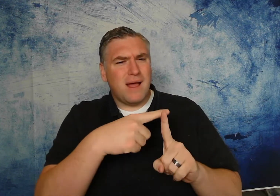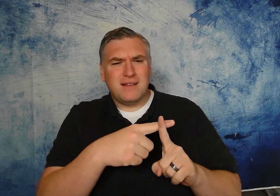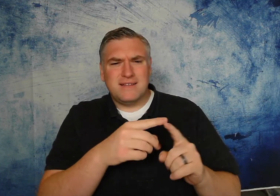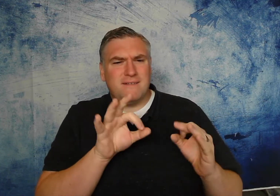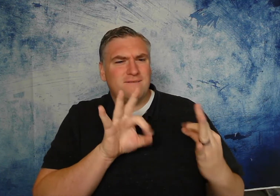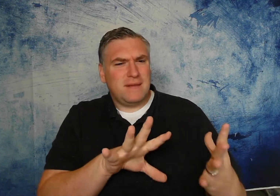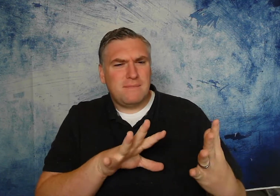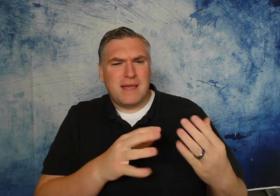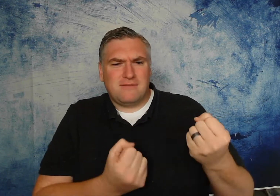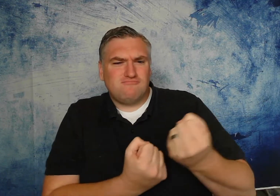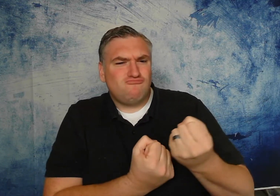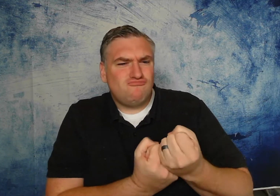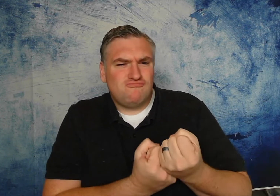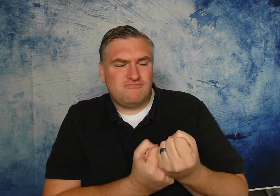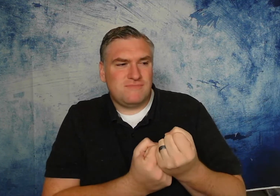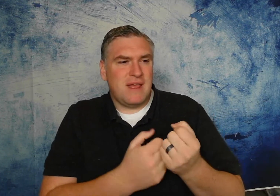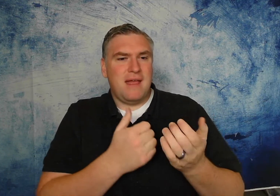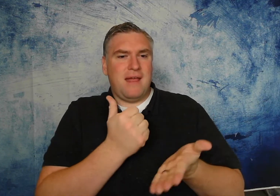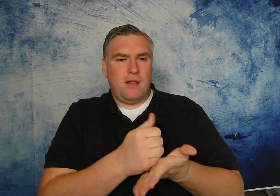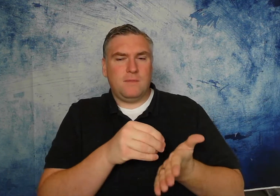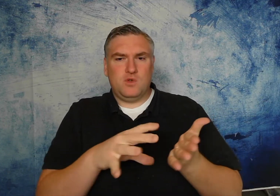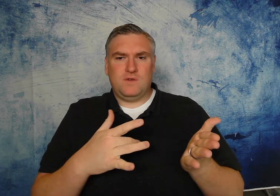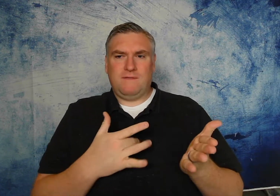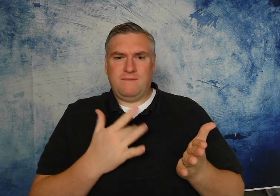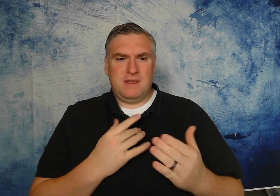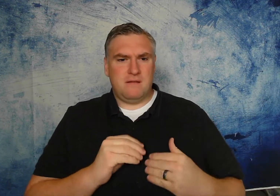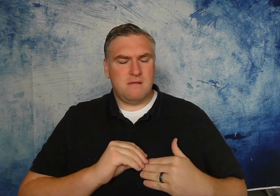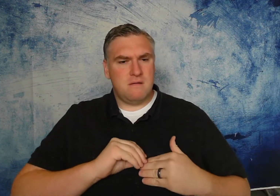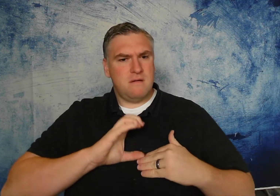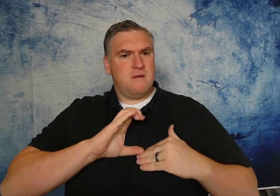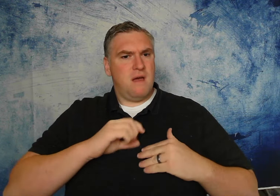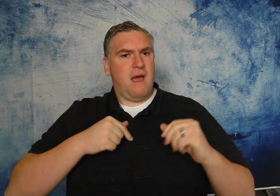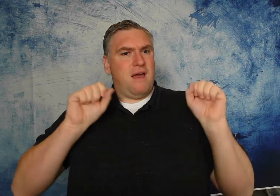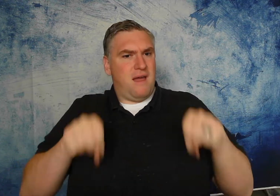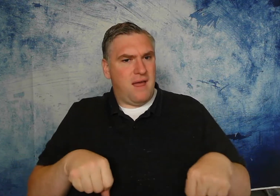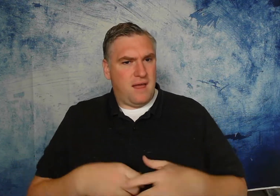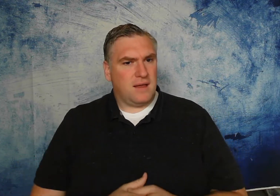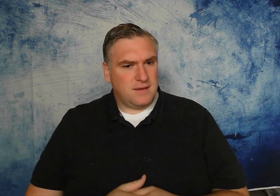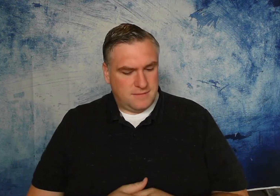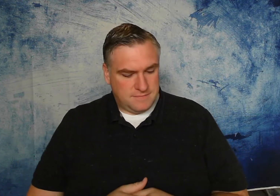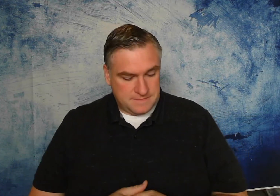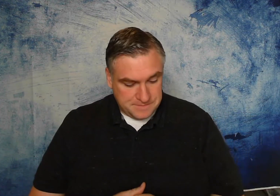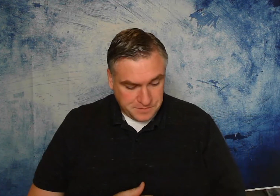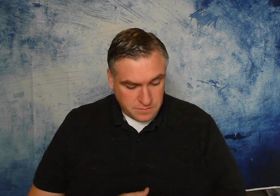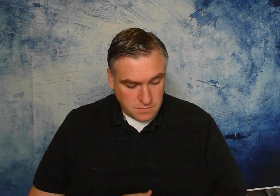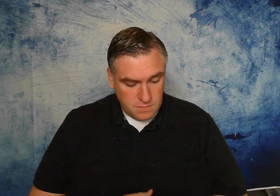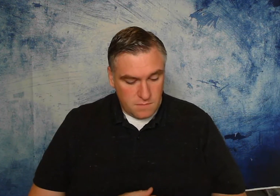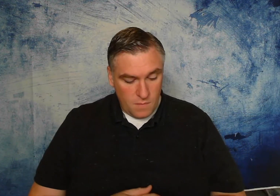needs and also provide that positive feedback and support to help the student feel "I can do this!"